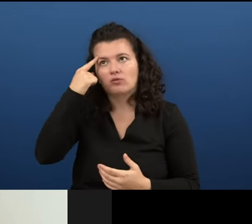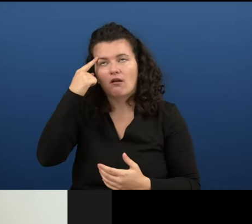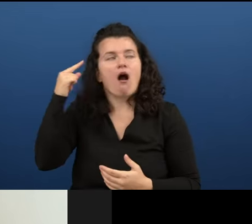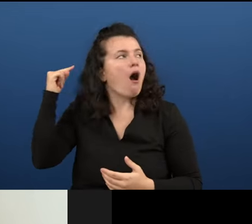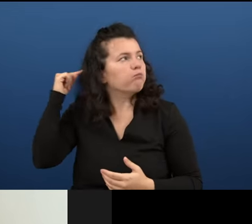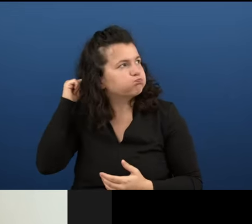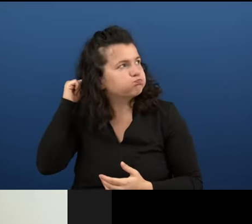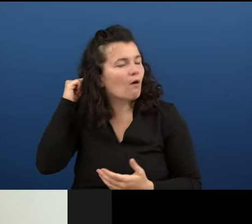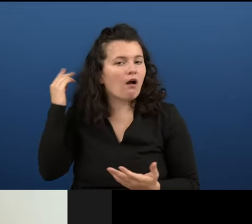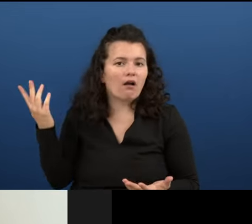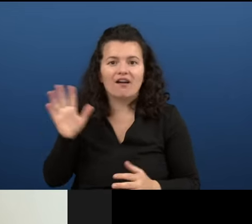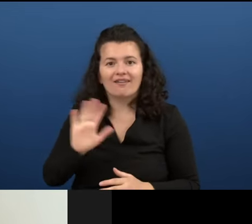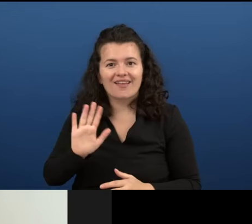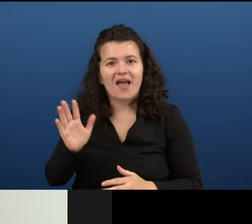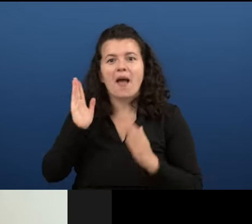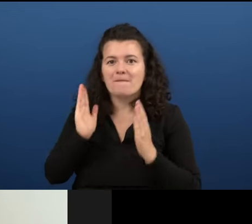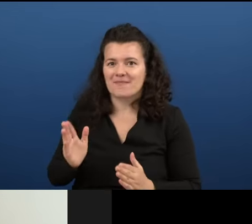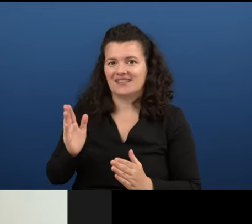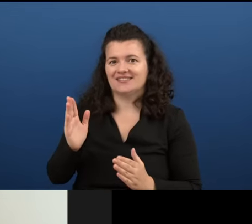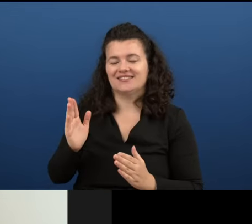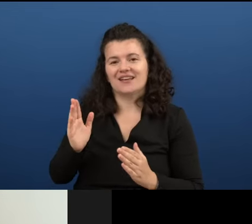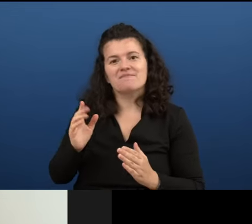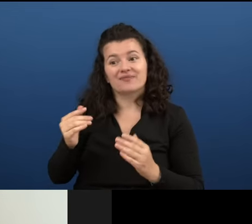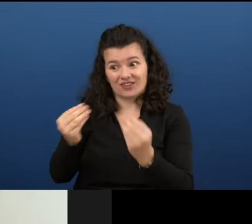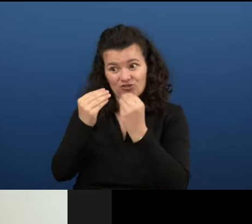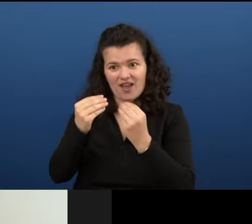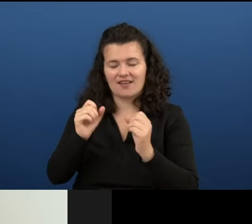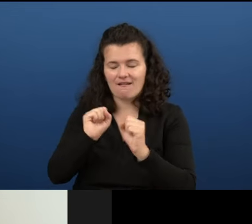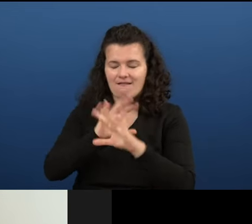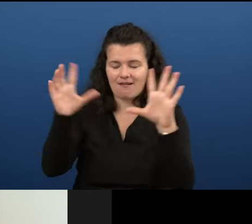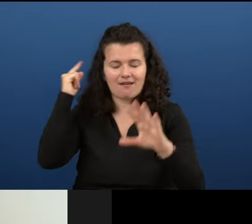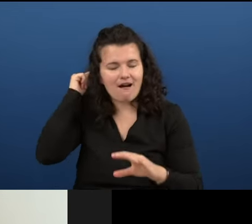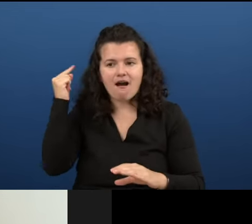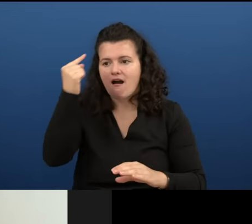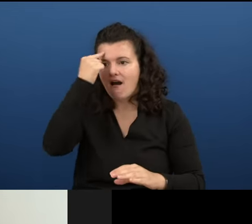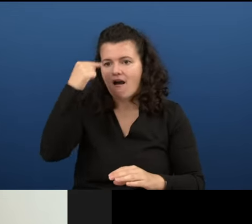to see any unconscious bias that you had before. In a word to see this person with a disability